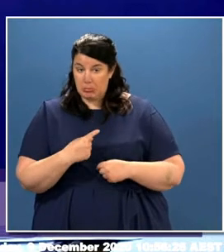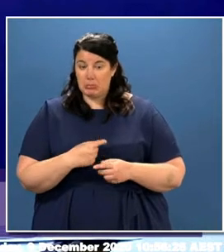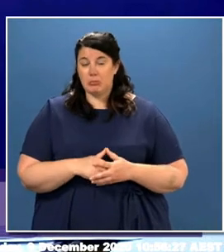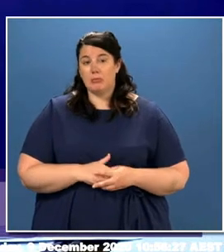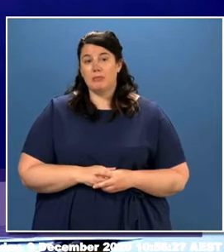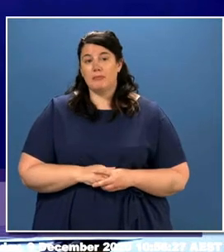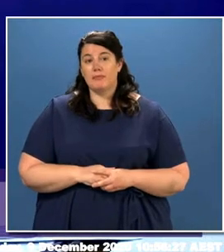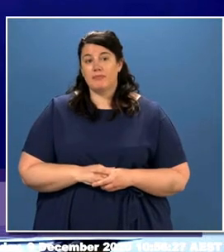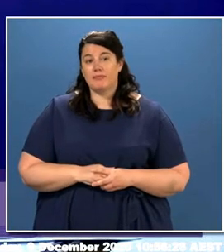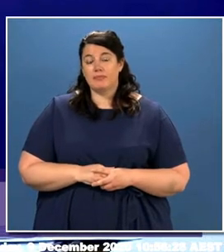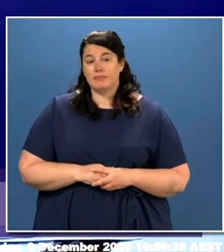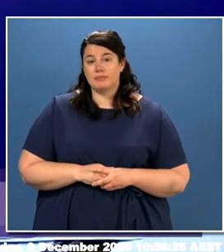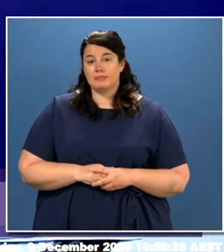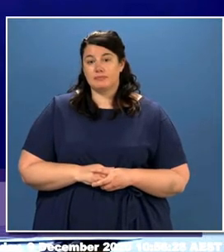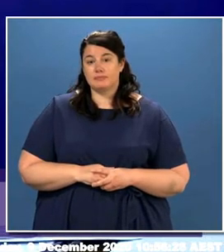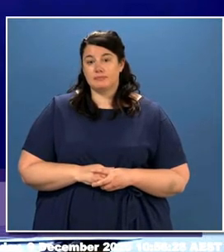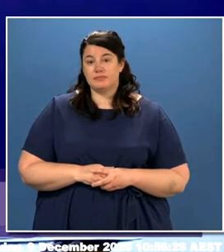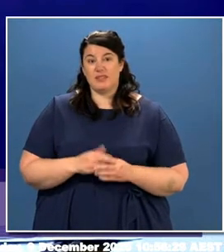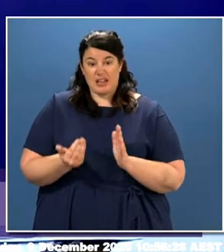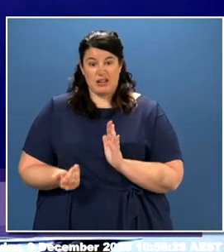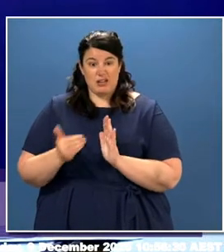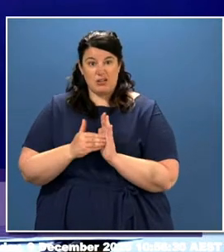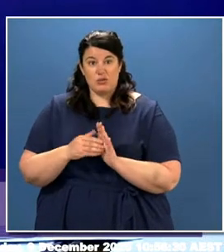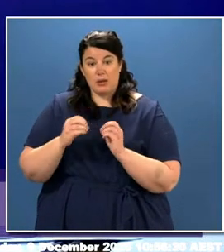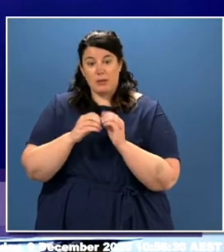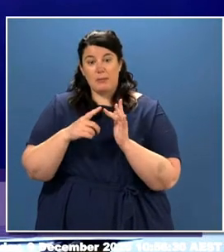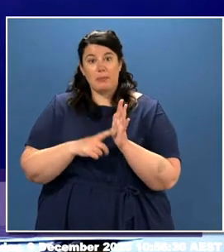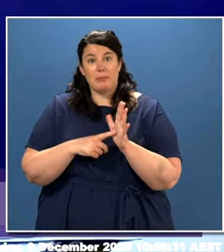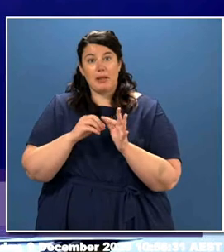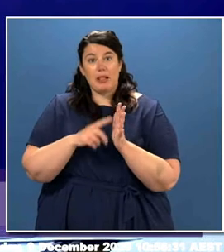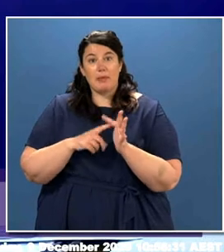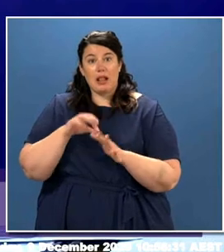as the tyranny of billable hours which characterise legal practice.